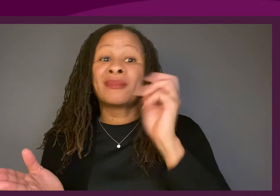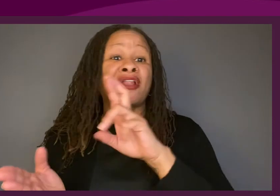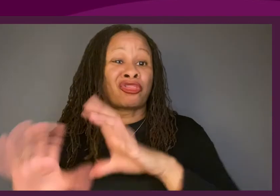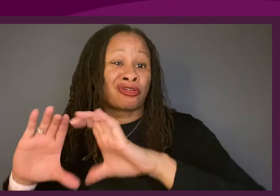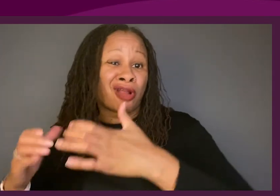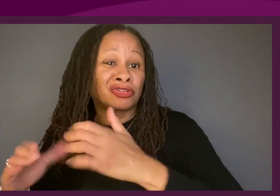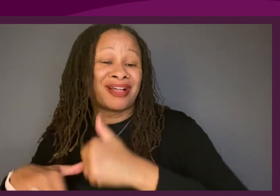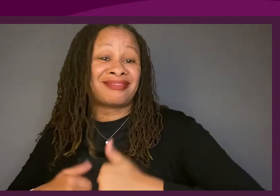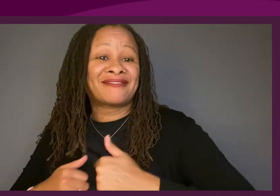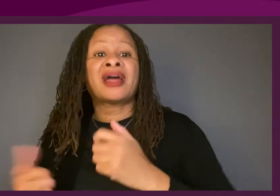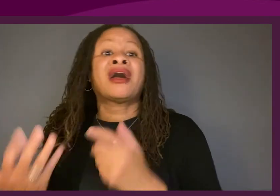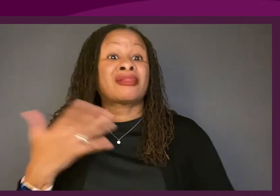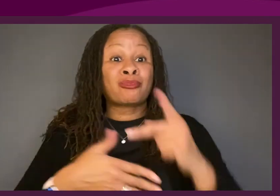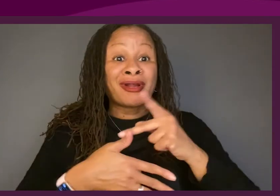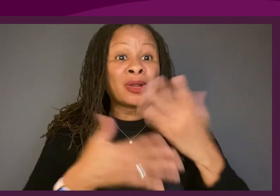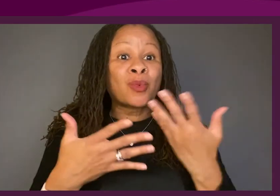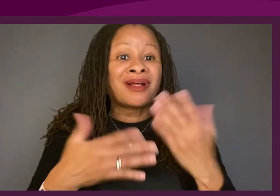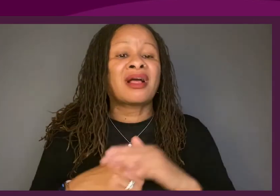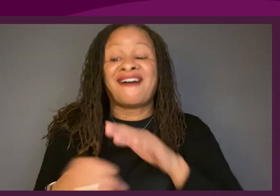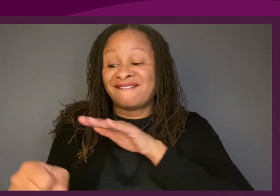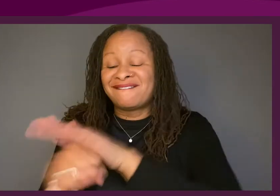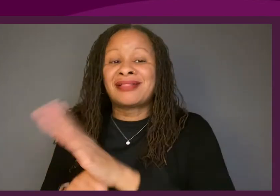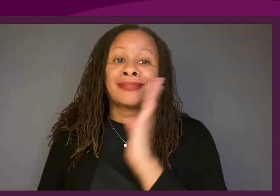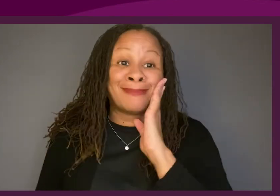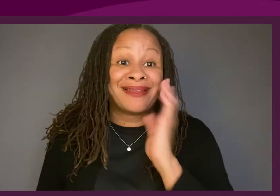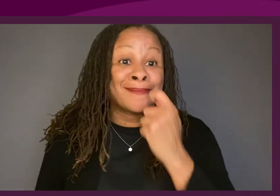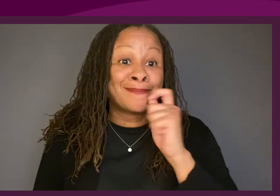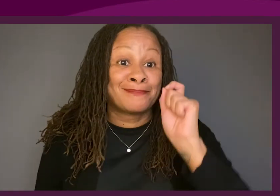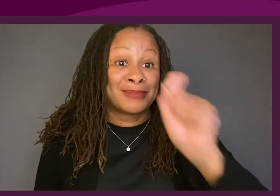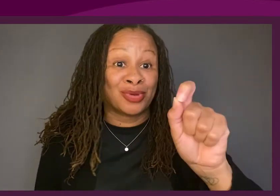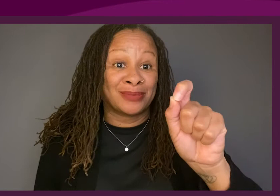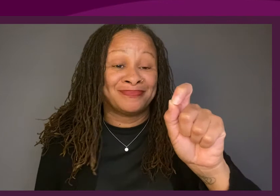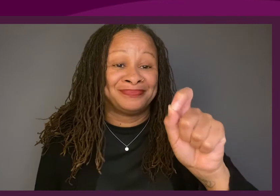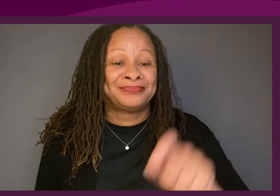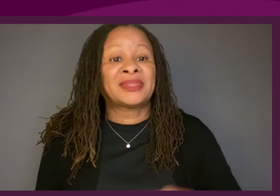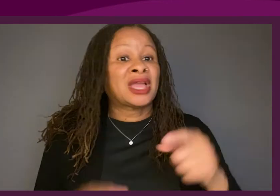During the pandemic, people with COVID and people who need a rehabilitation bed, not